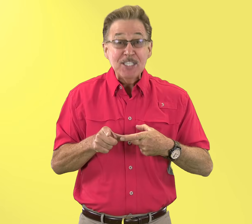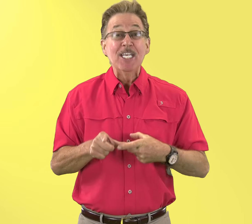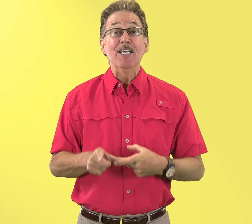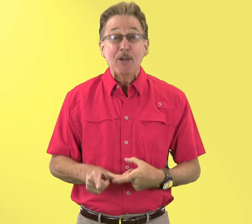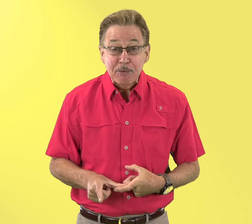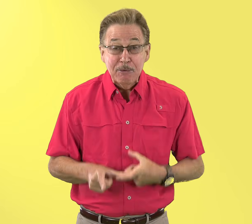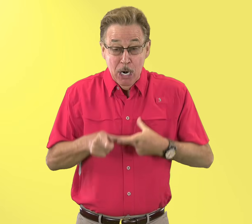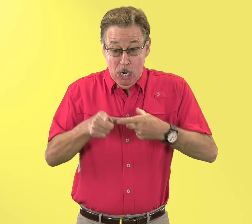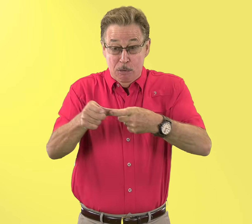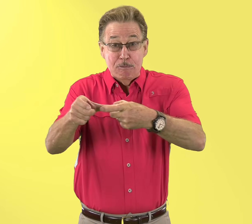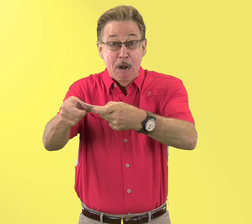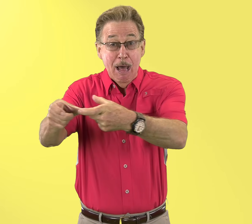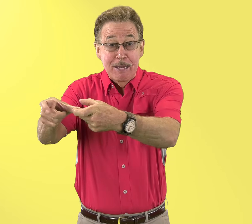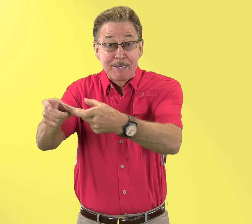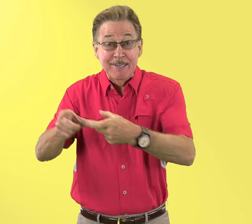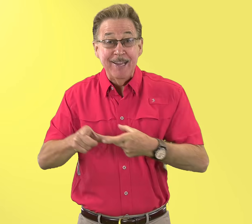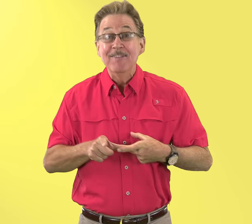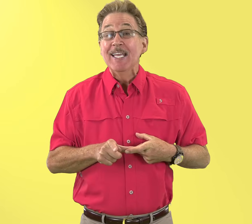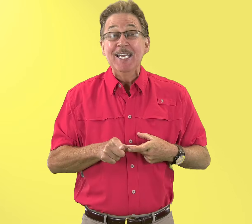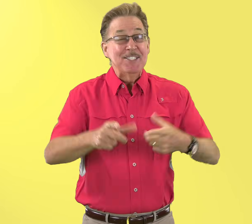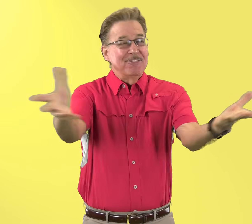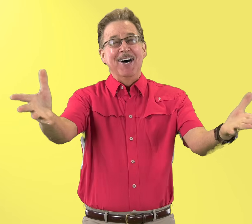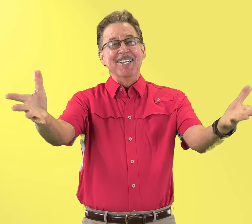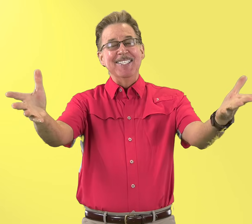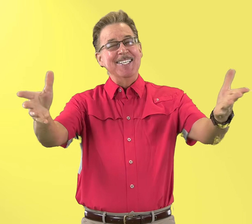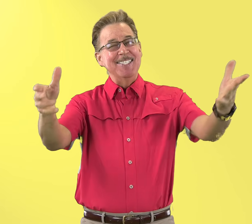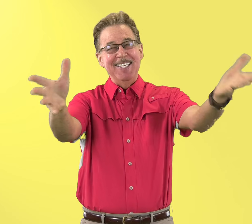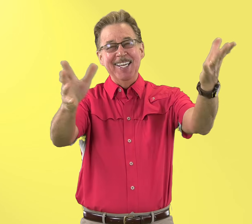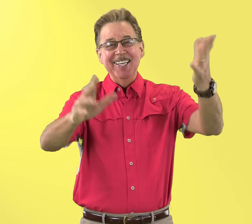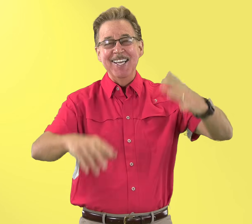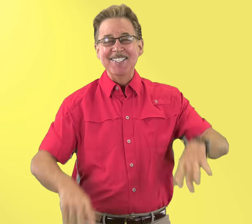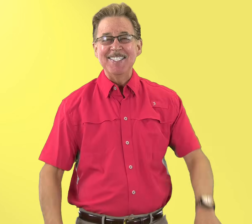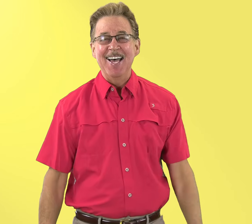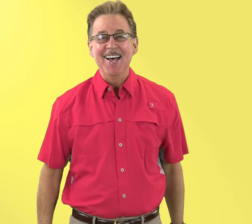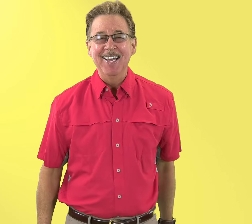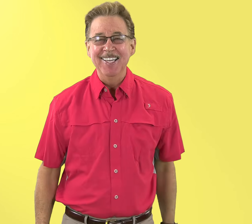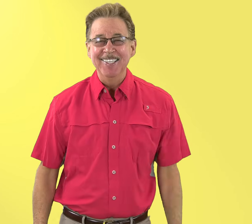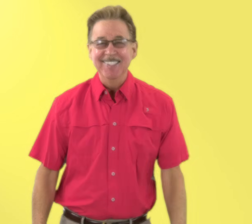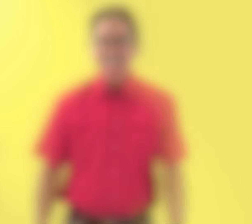R r says /r/ run It's fun to sing and sign